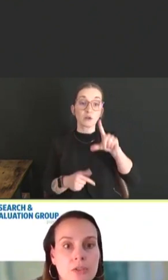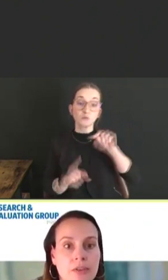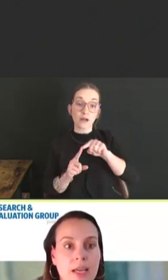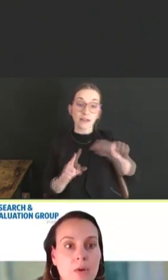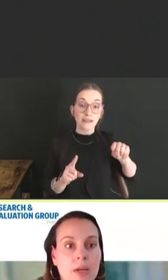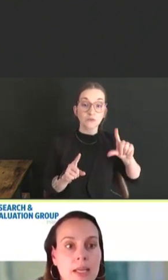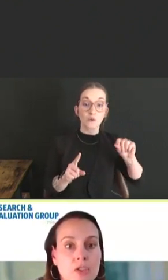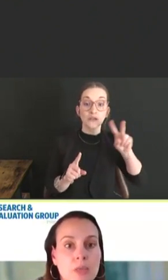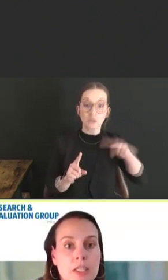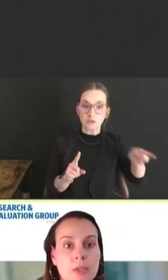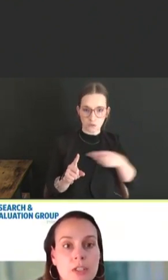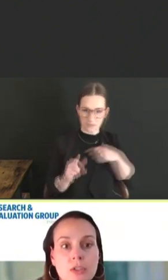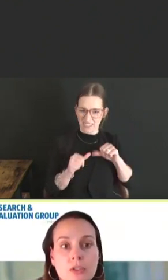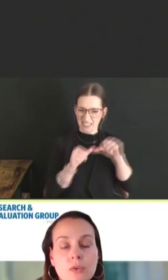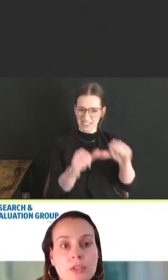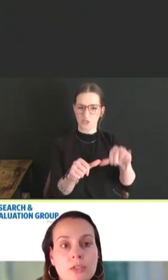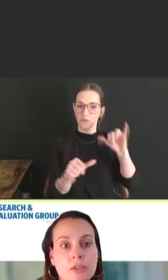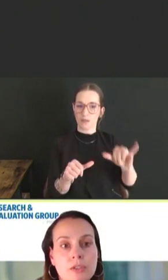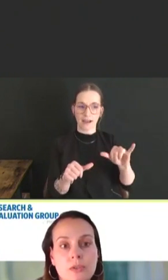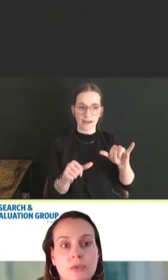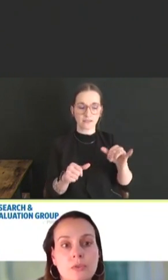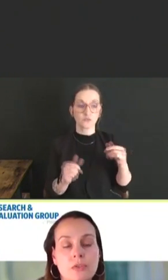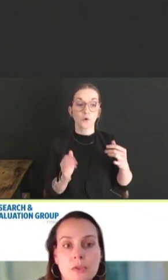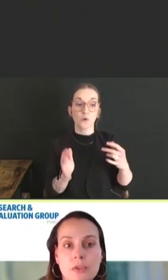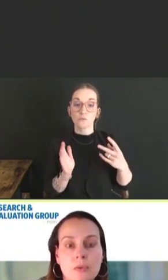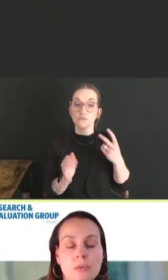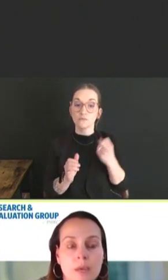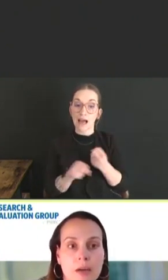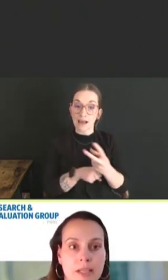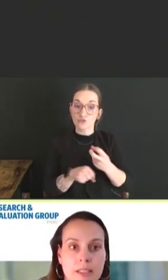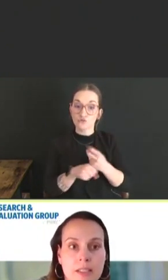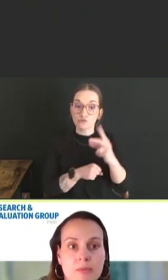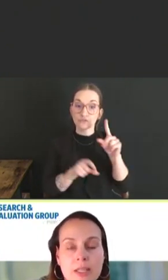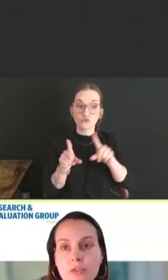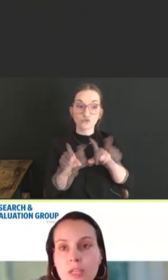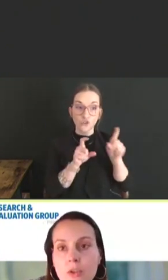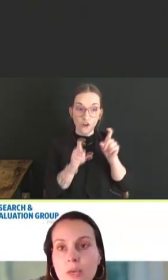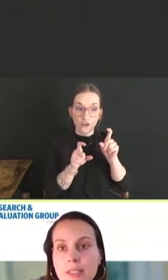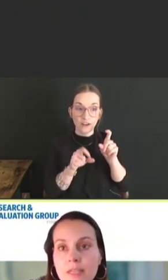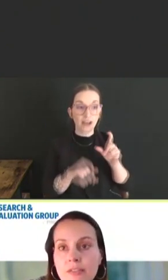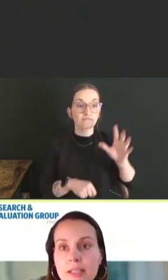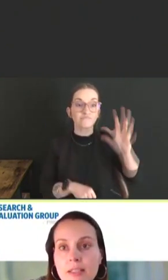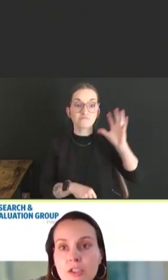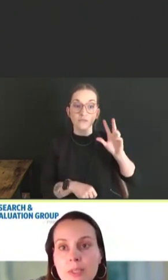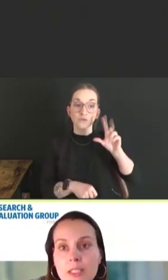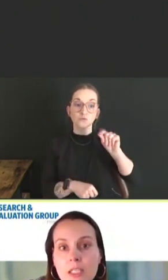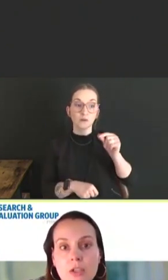survey. In 2022, we talked to folx who are residents of Pennsylvania, who identify as LGBTQ,